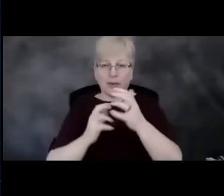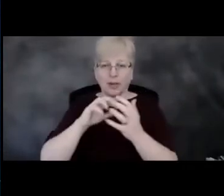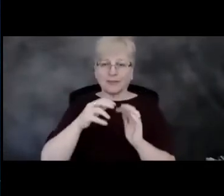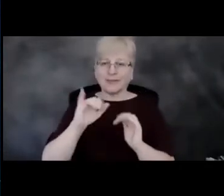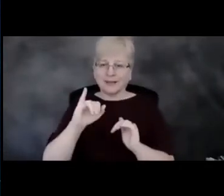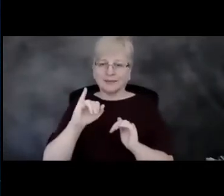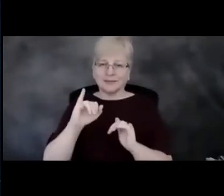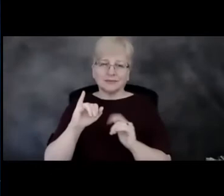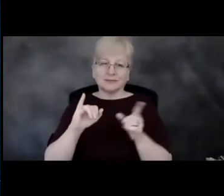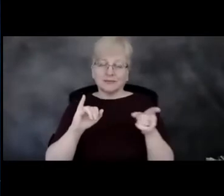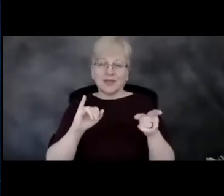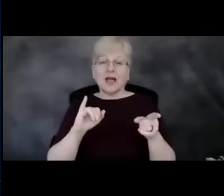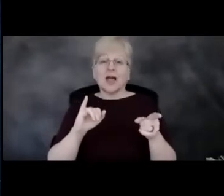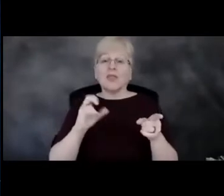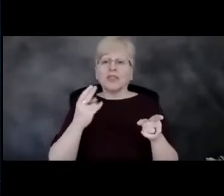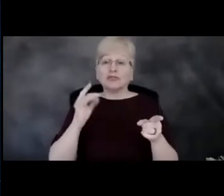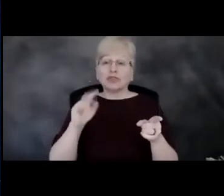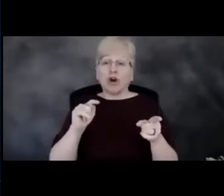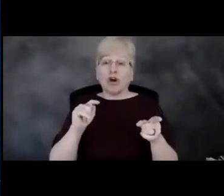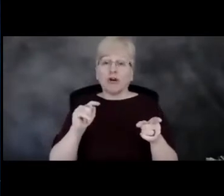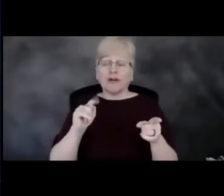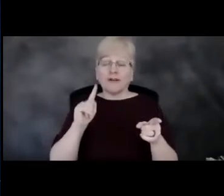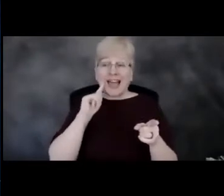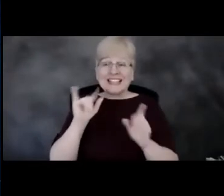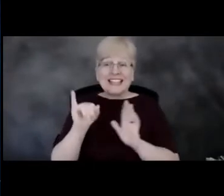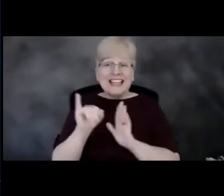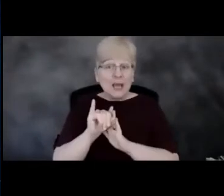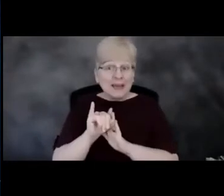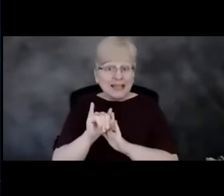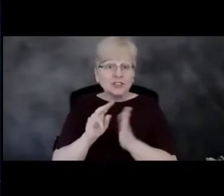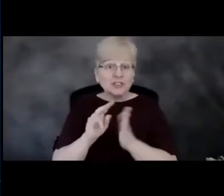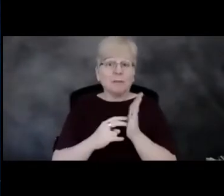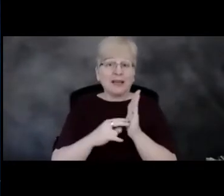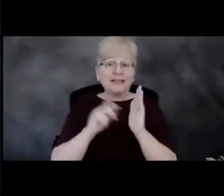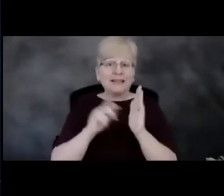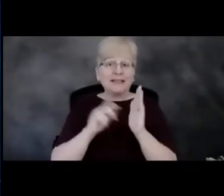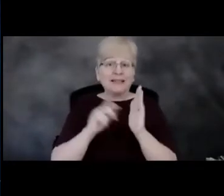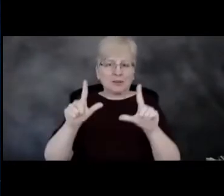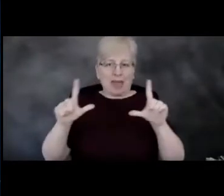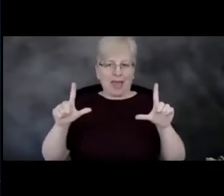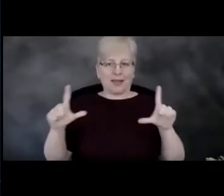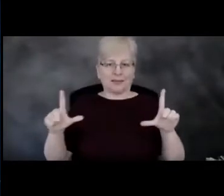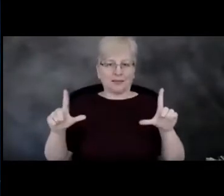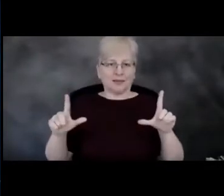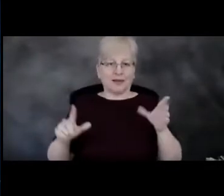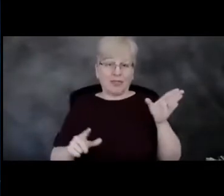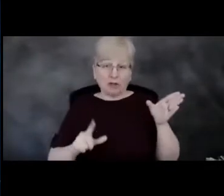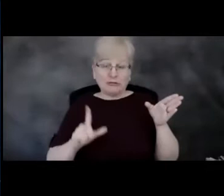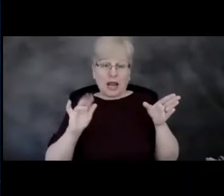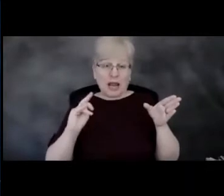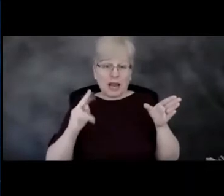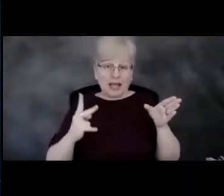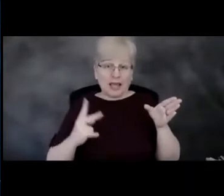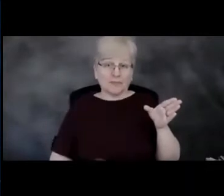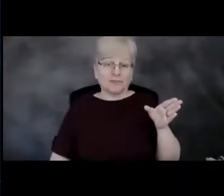expand. Here's the link I created 16:54:53 , so let's see if that is linking.